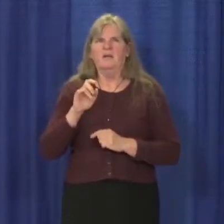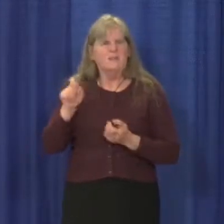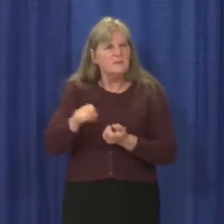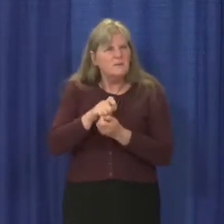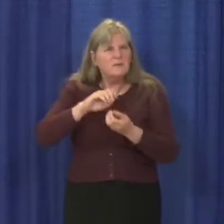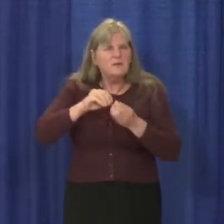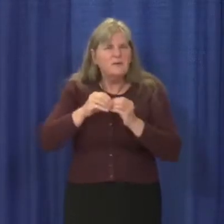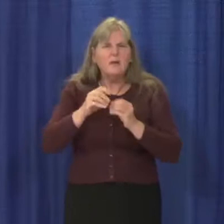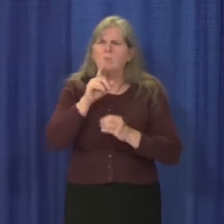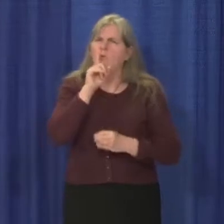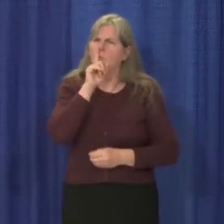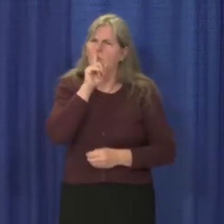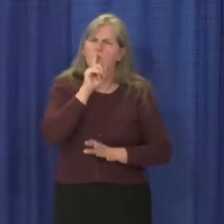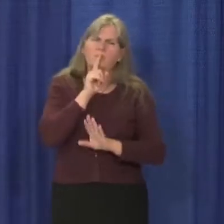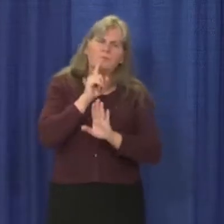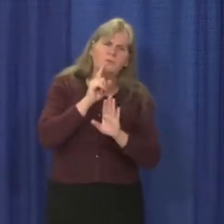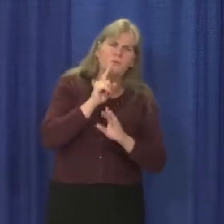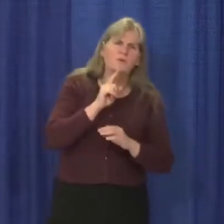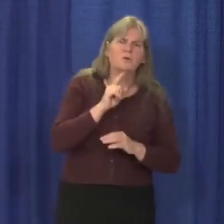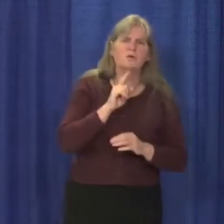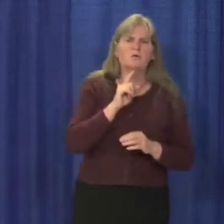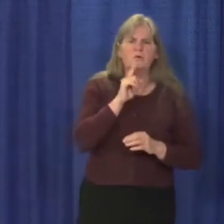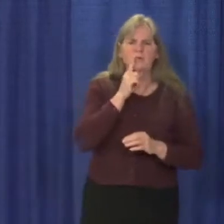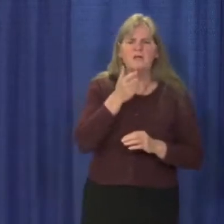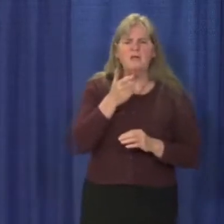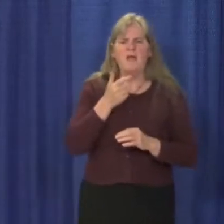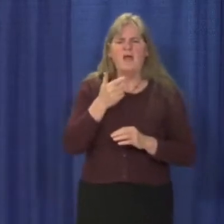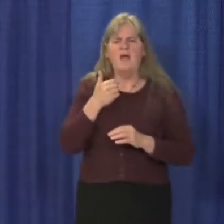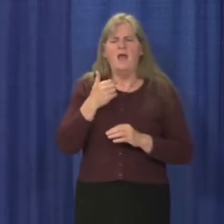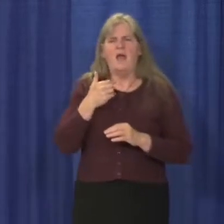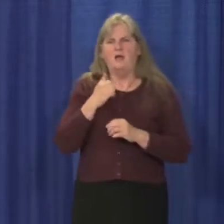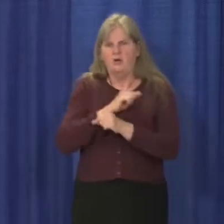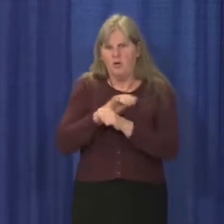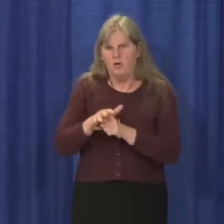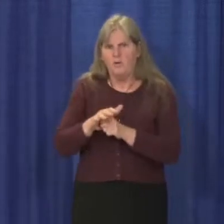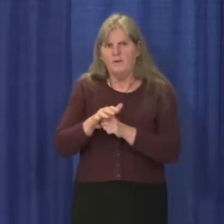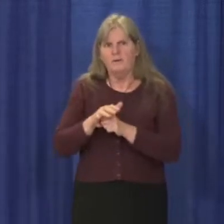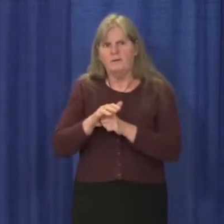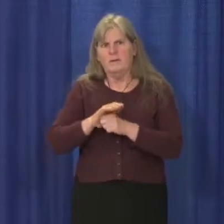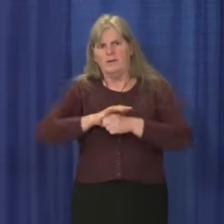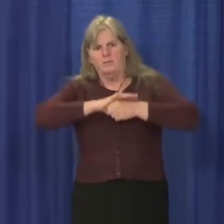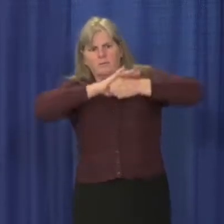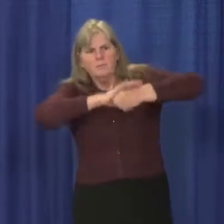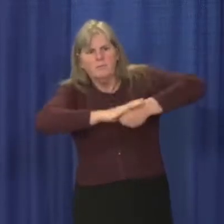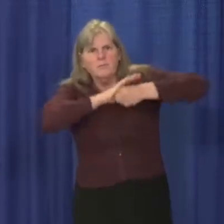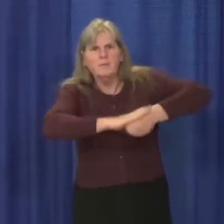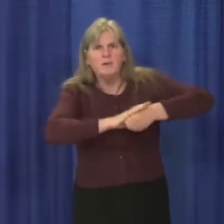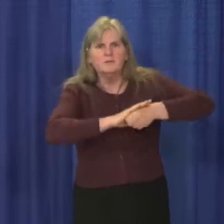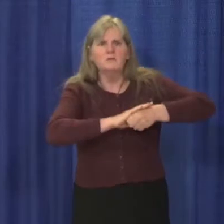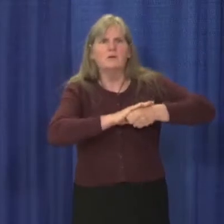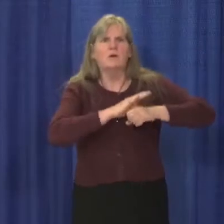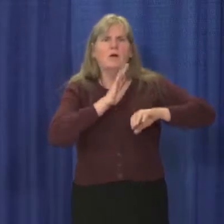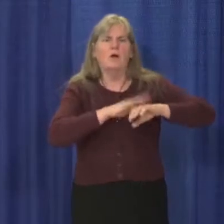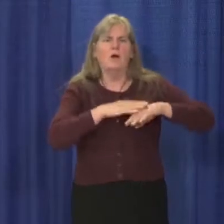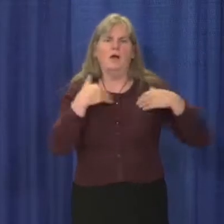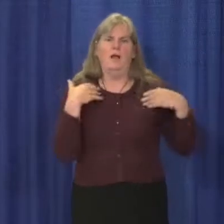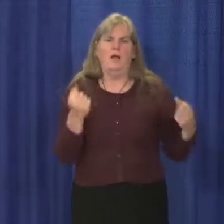hearing for over a year and a half now, I'm sure Doctor Hanley wood have more on the specifics